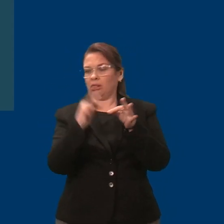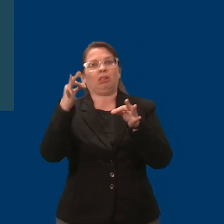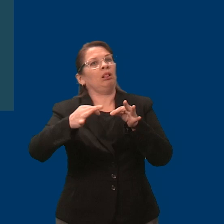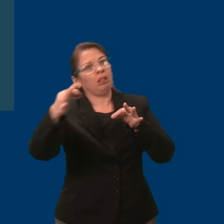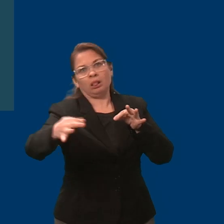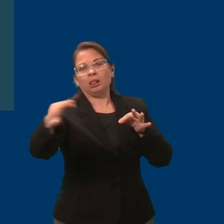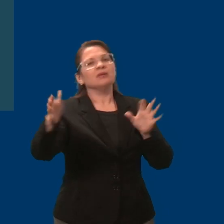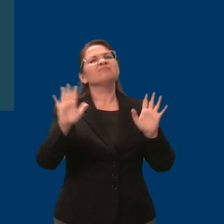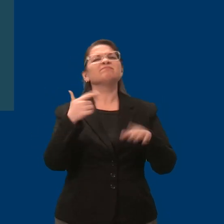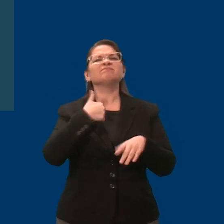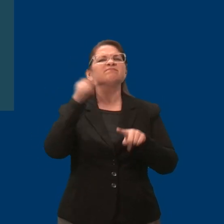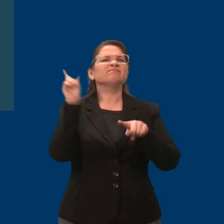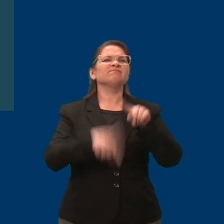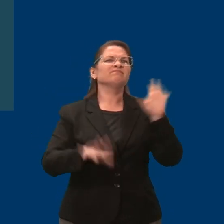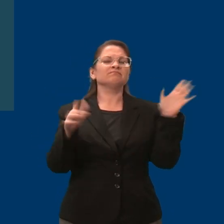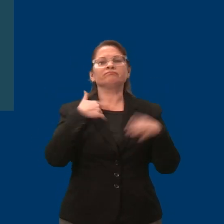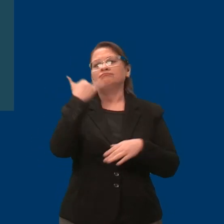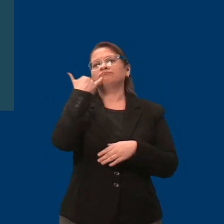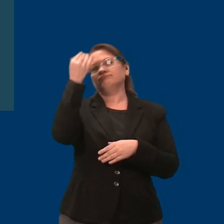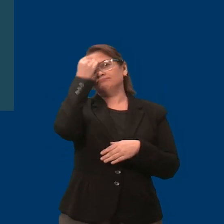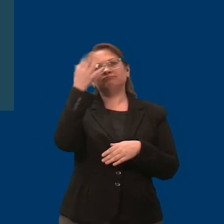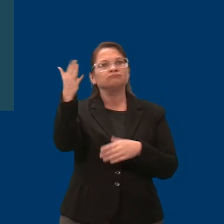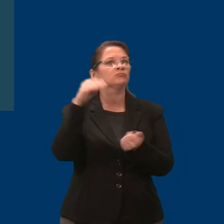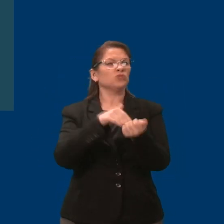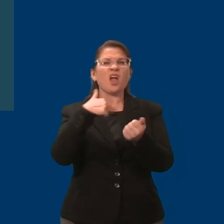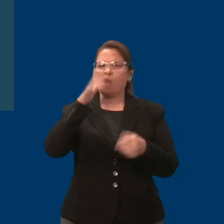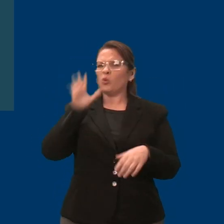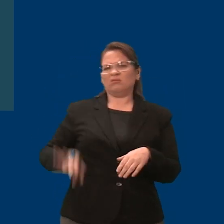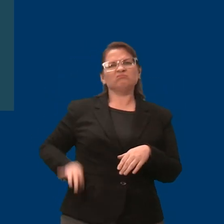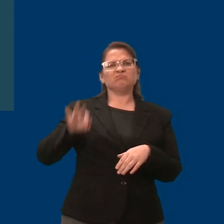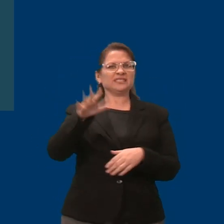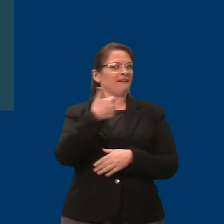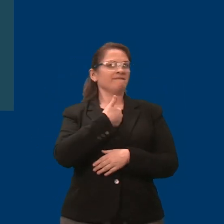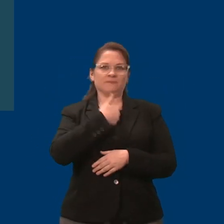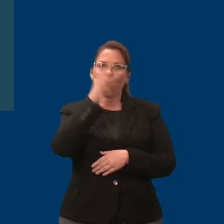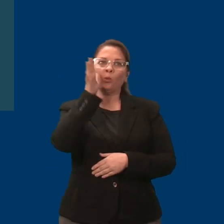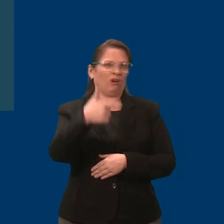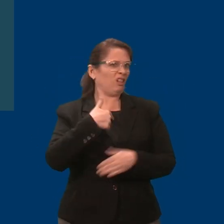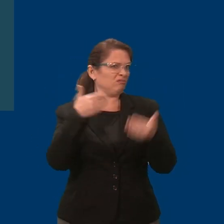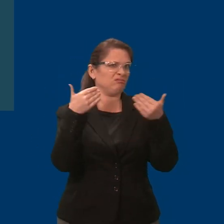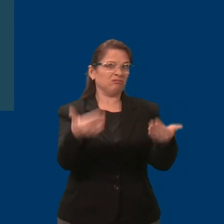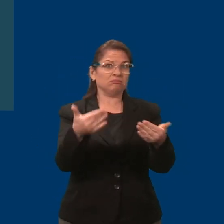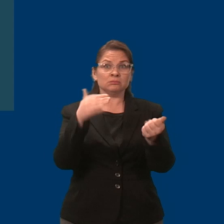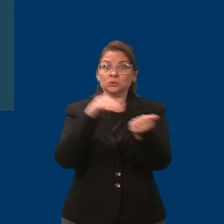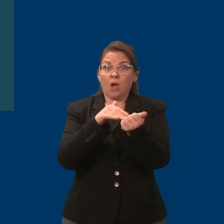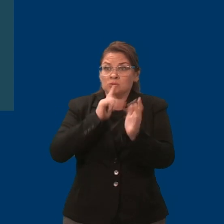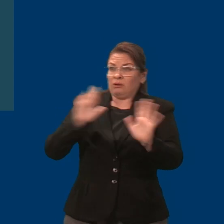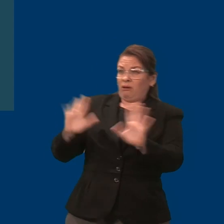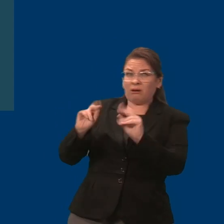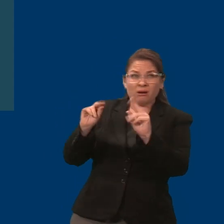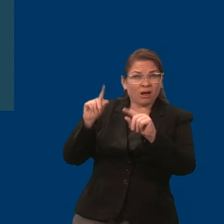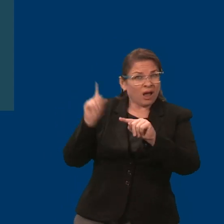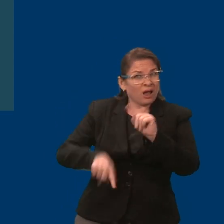I would pay out of pocket. They told me they normally don't do that, and I would need to give a credit card, and it could cost up to $5,000 or more for the visit.